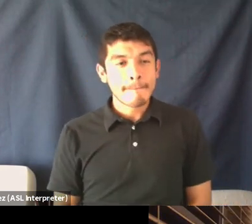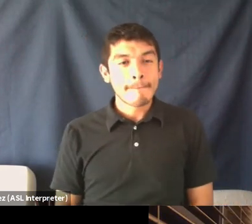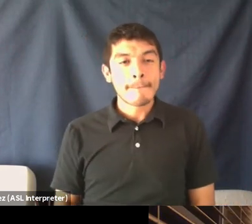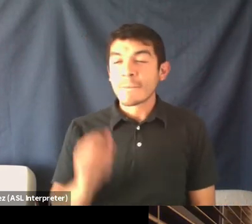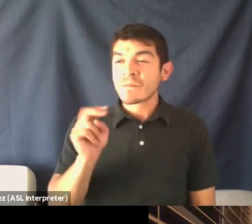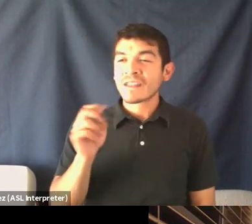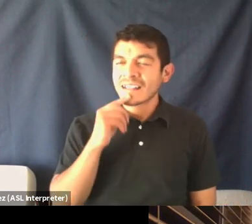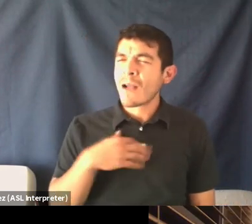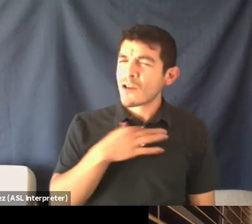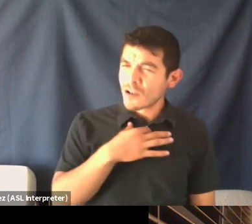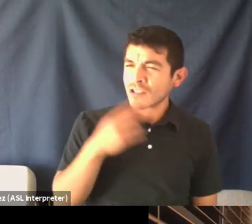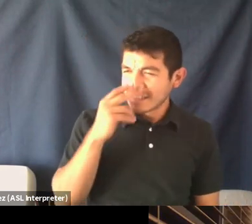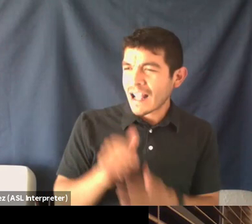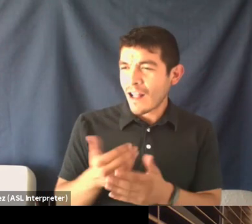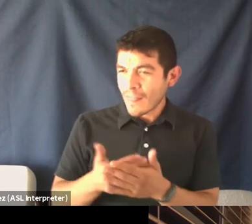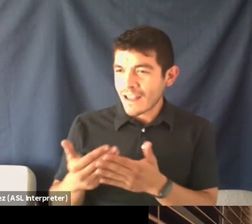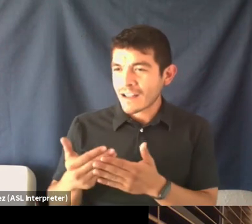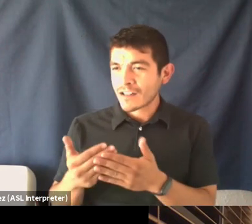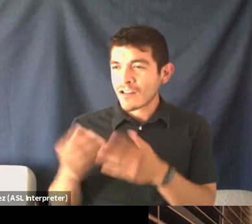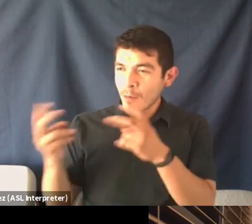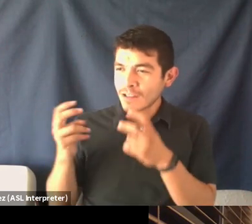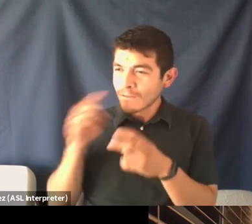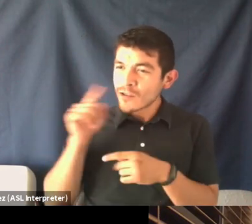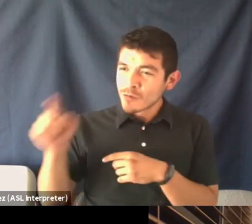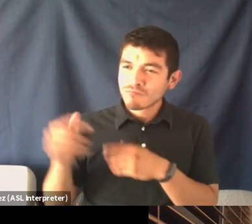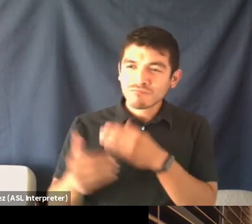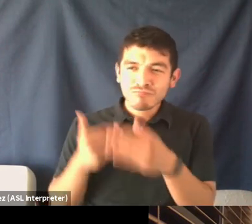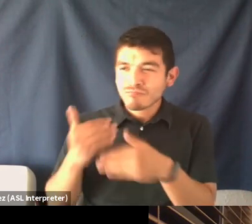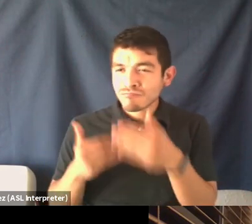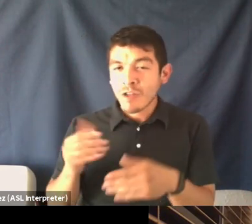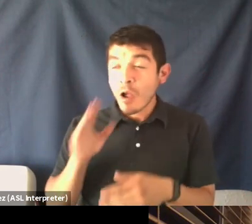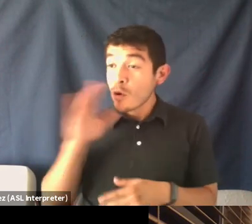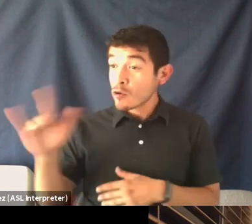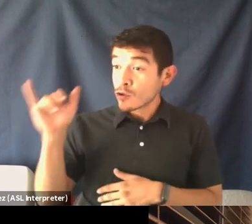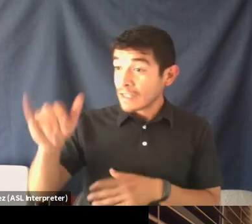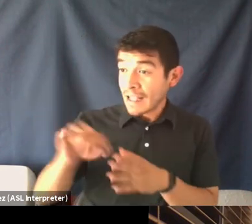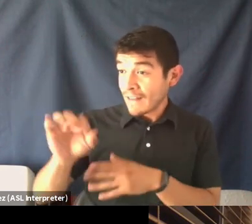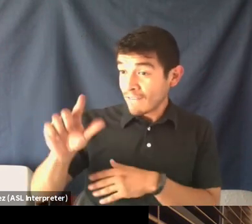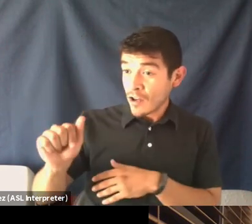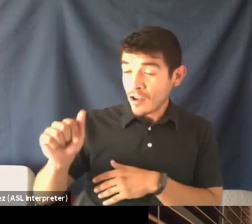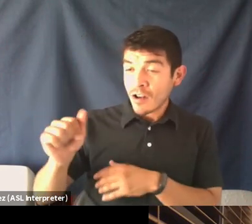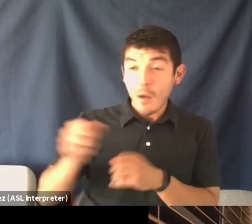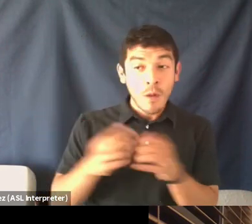to see how things proceed for you. Would you have stayed in Florida without the pandemic?